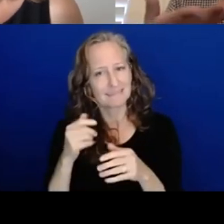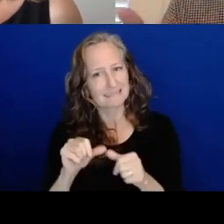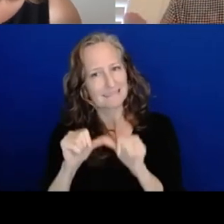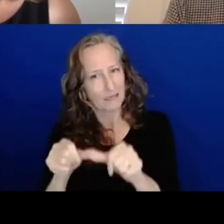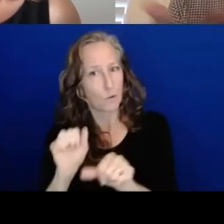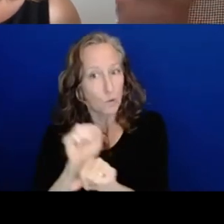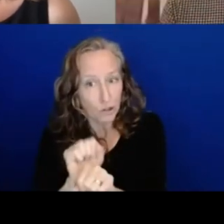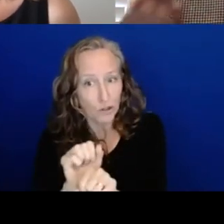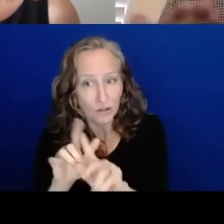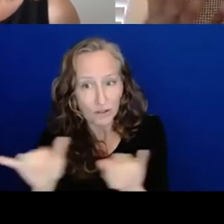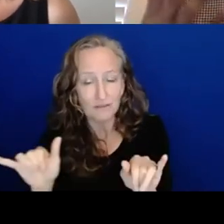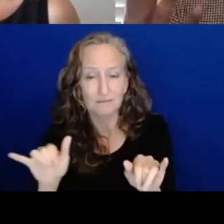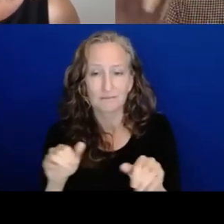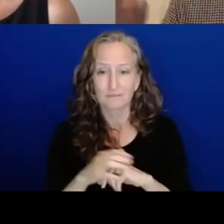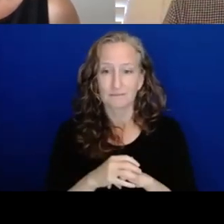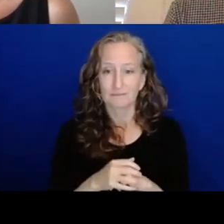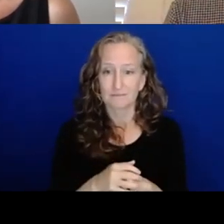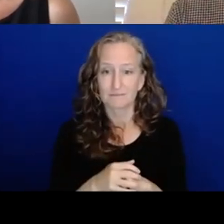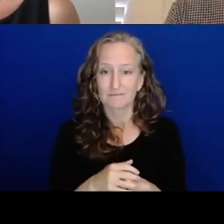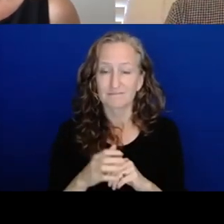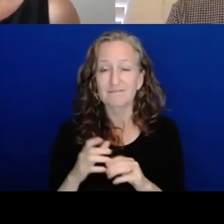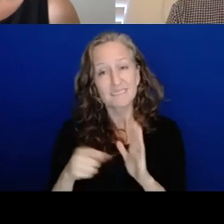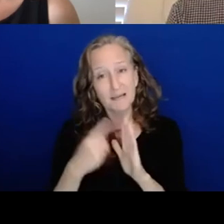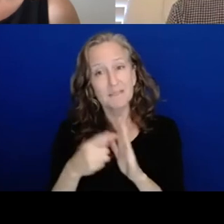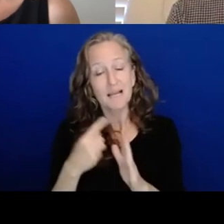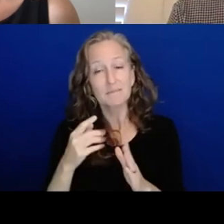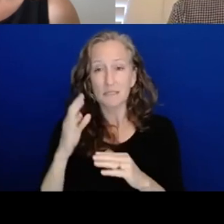to have some of these sometimes-uncomfortable conversations that have proven to be really